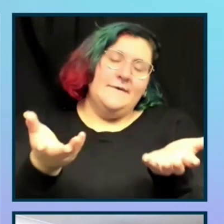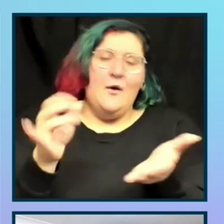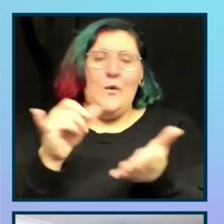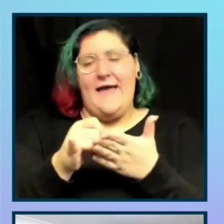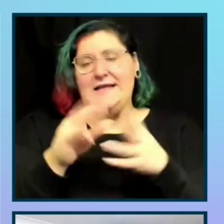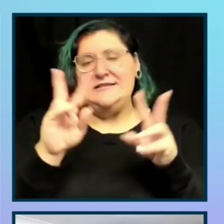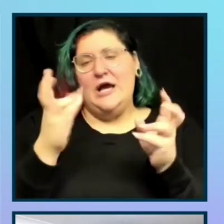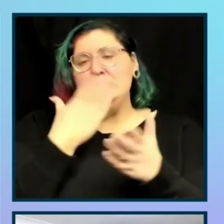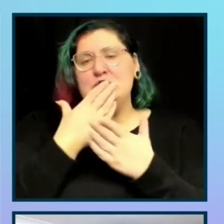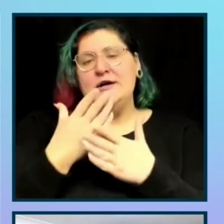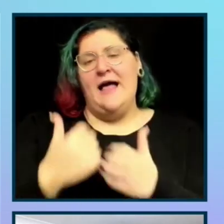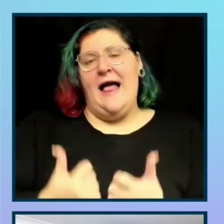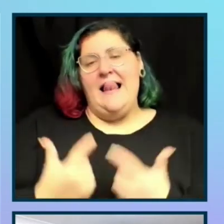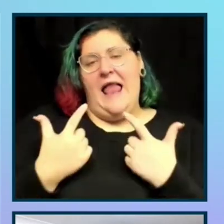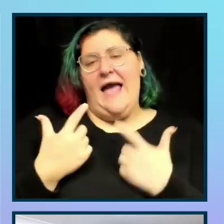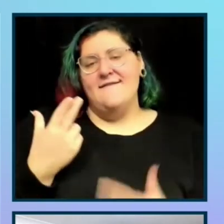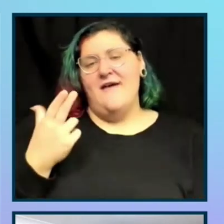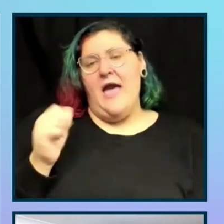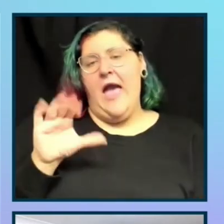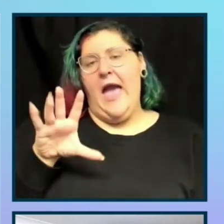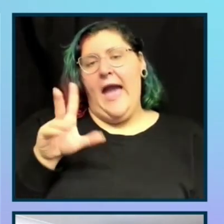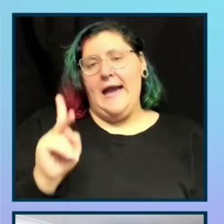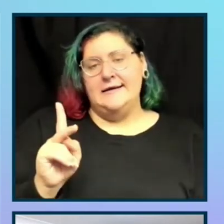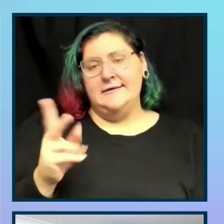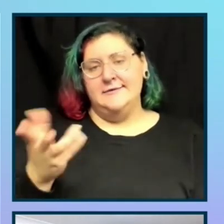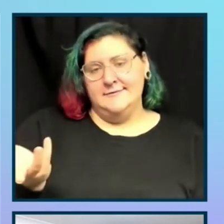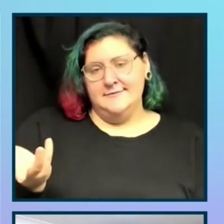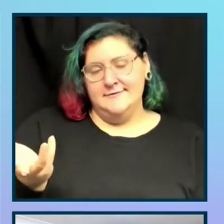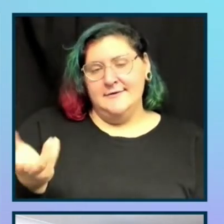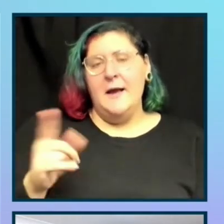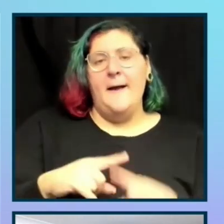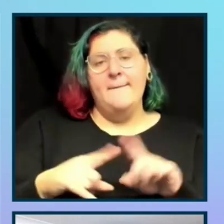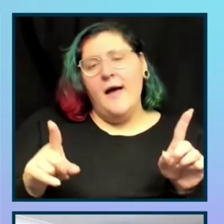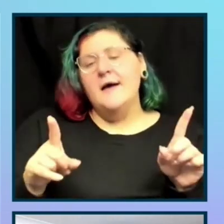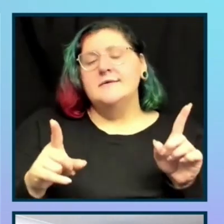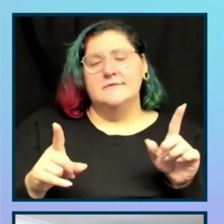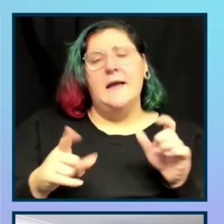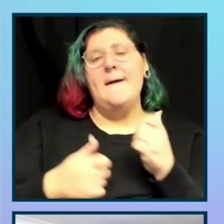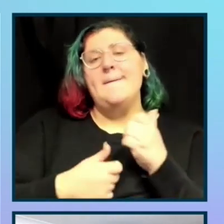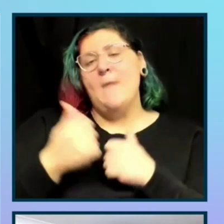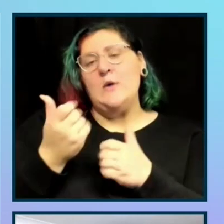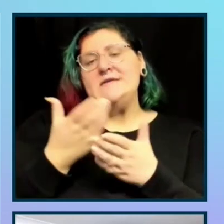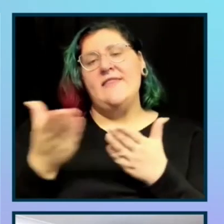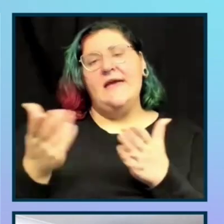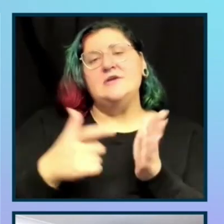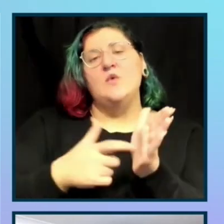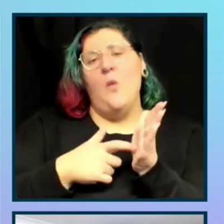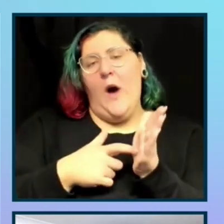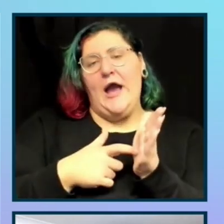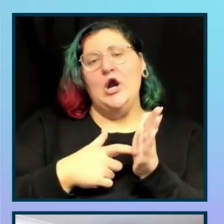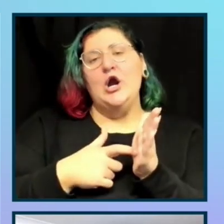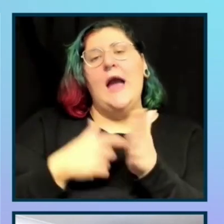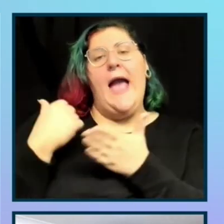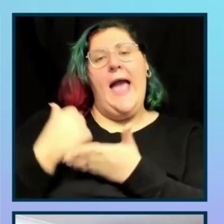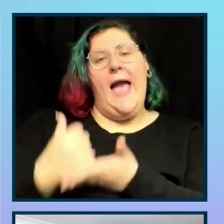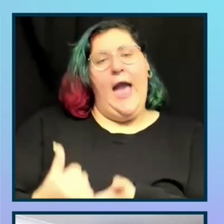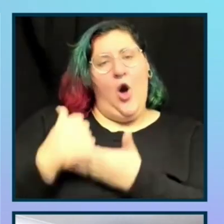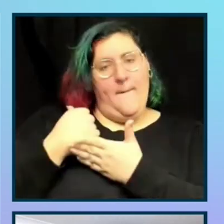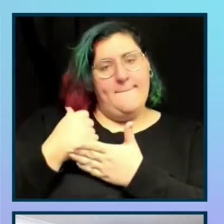But you know, with that, yeah. Yeah, Sea Of Thieves does require sight assistance, but Rare have been working with, you know,